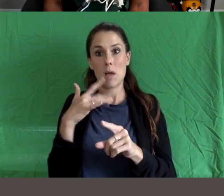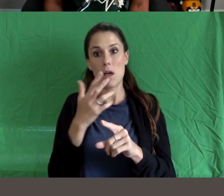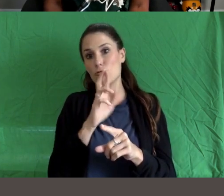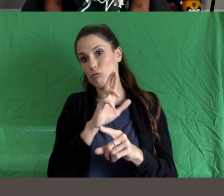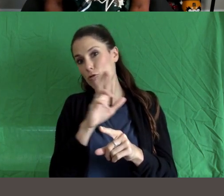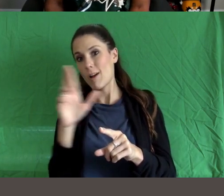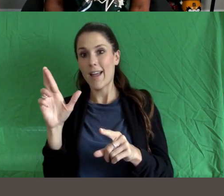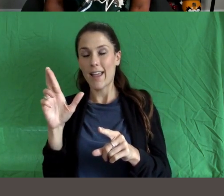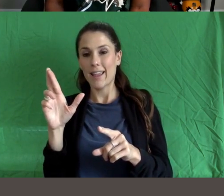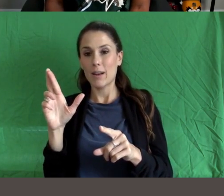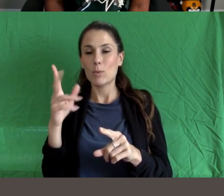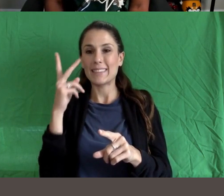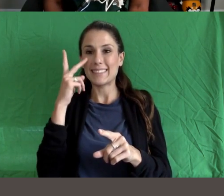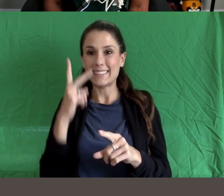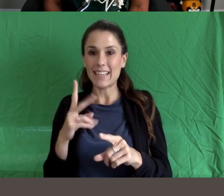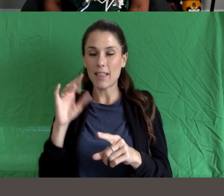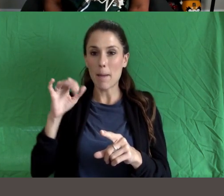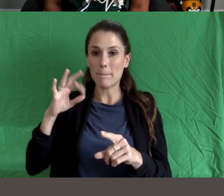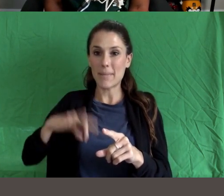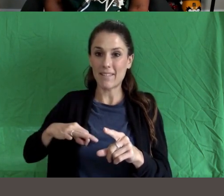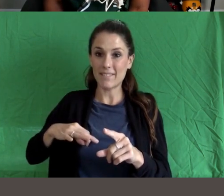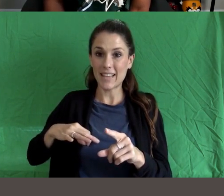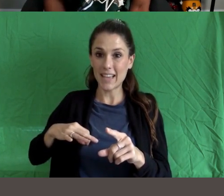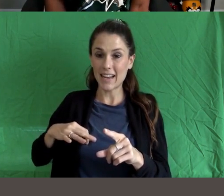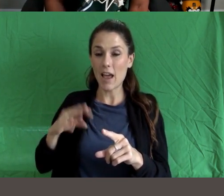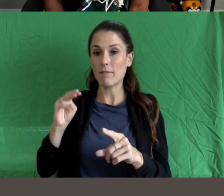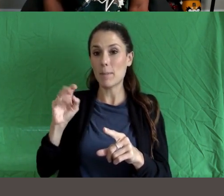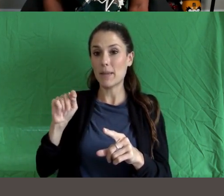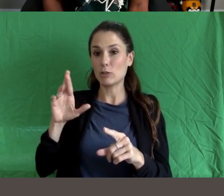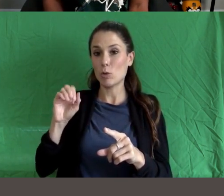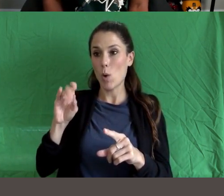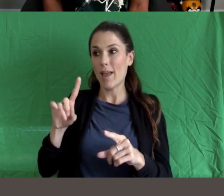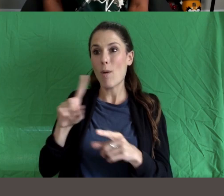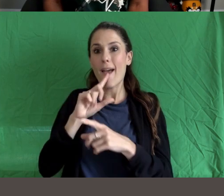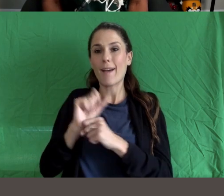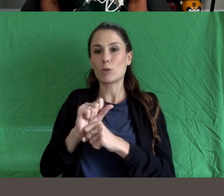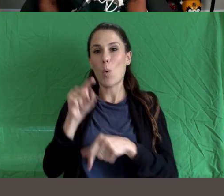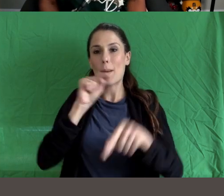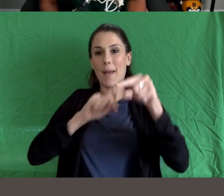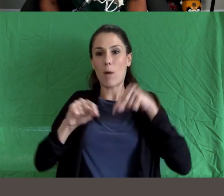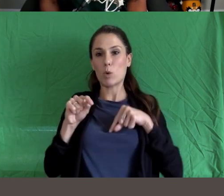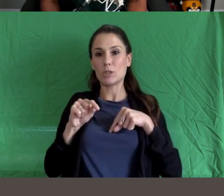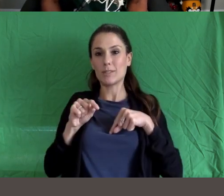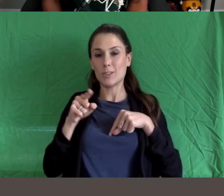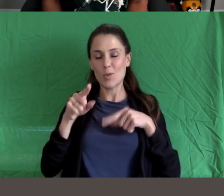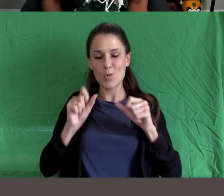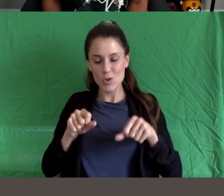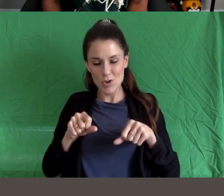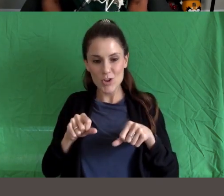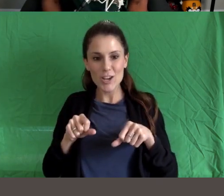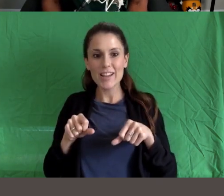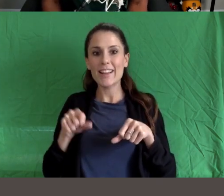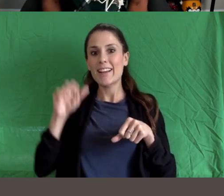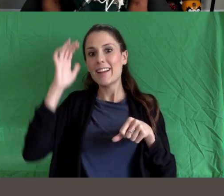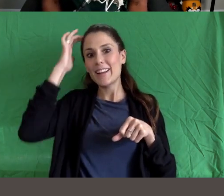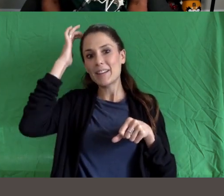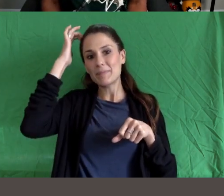sometimes the benefit of Metroid was actually going backwards. You could go in and utilize